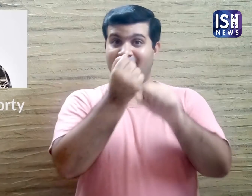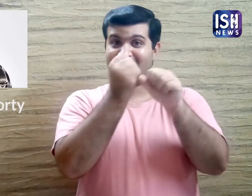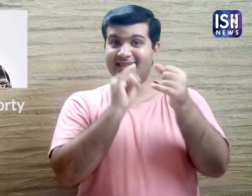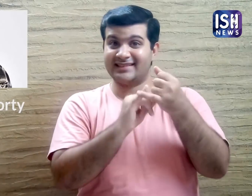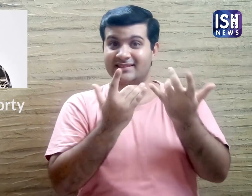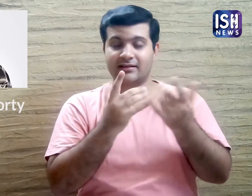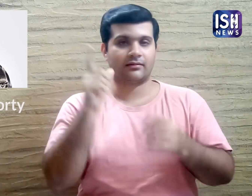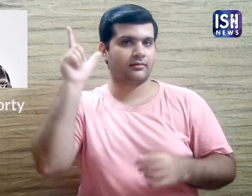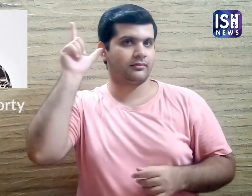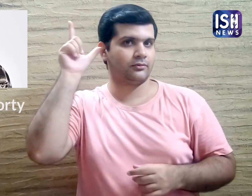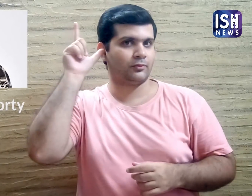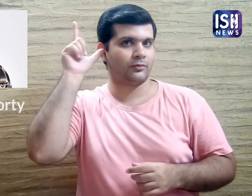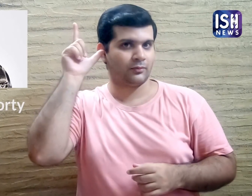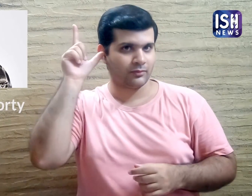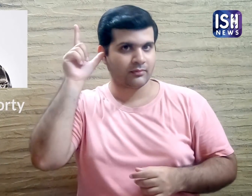Its General Secretary is Jintu Chakraborty.